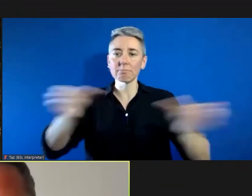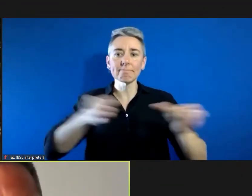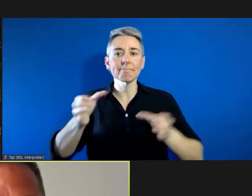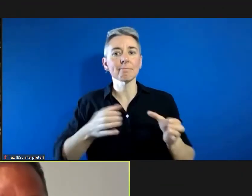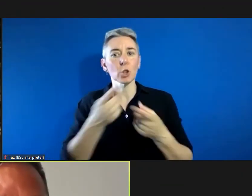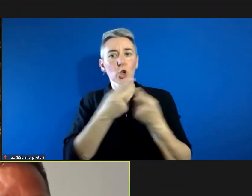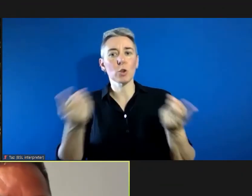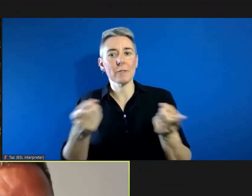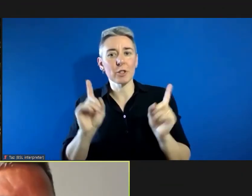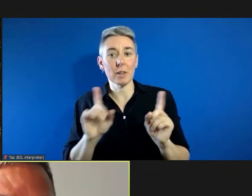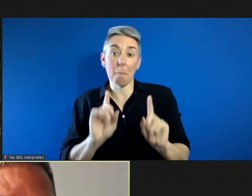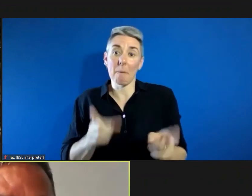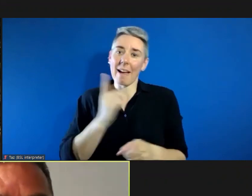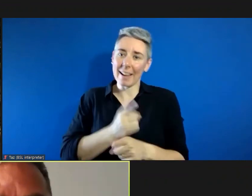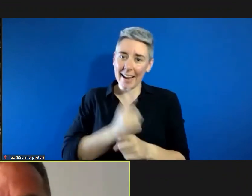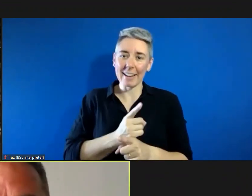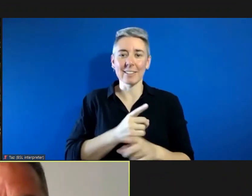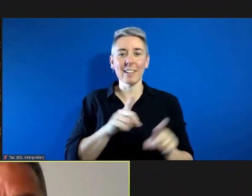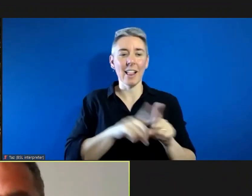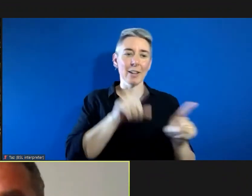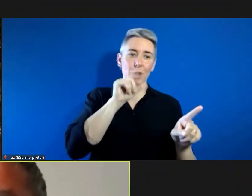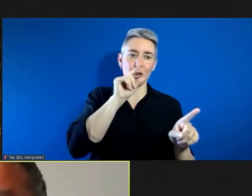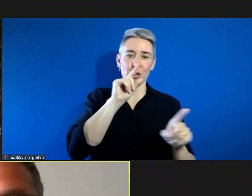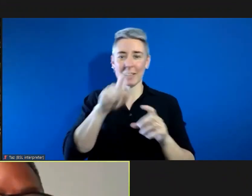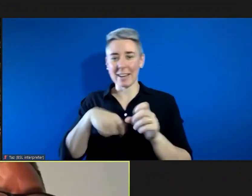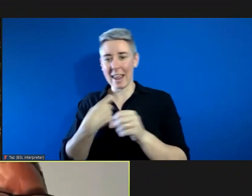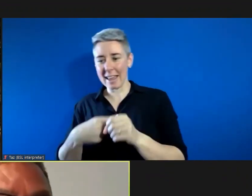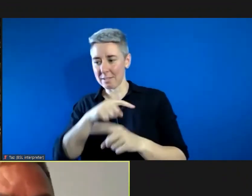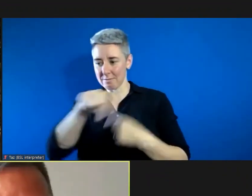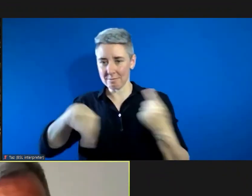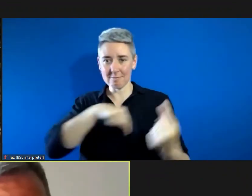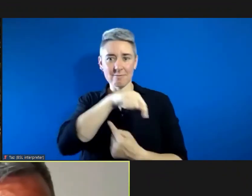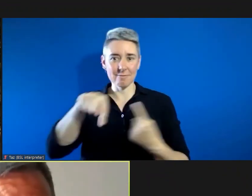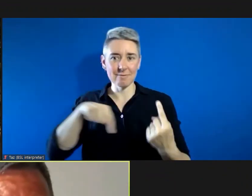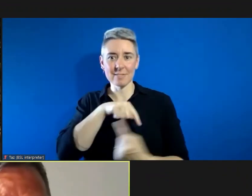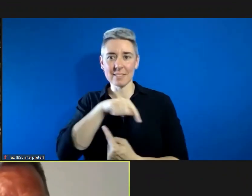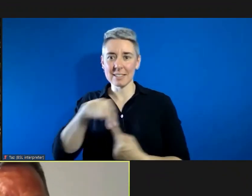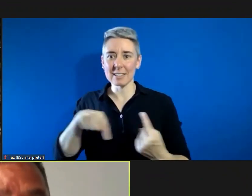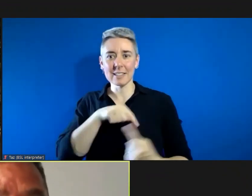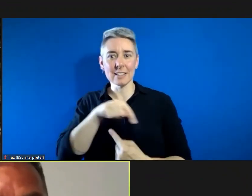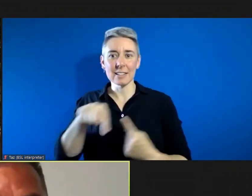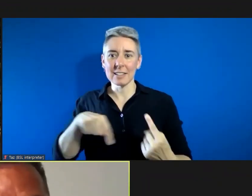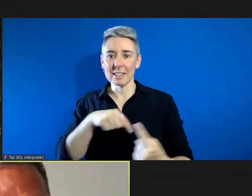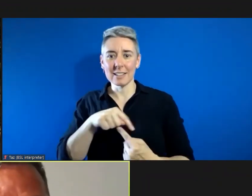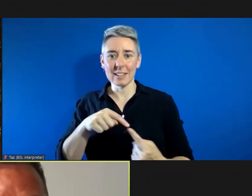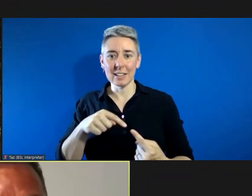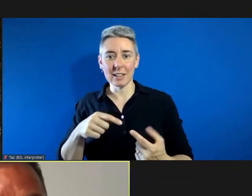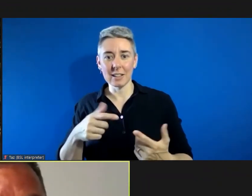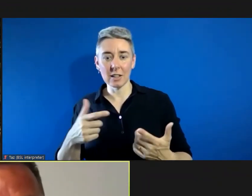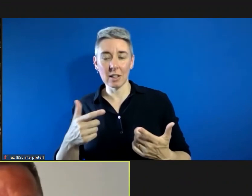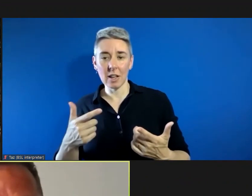again, it's that chicken and egg thing, after all this time I can still feel really uncomfortable